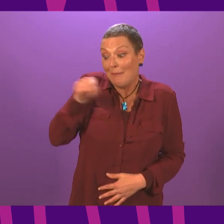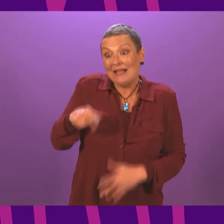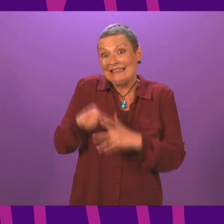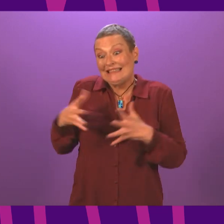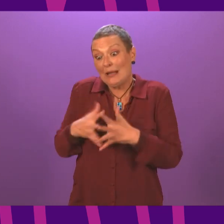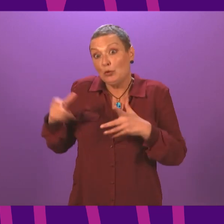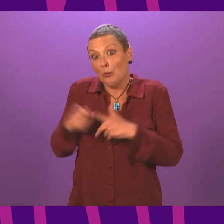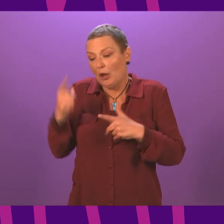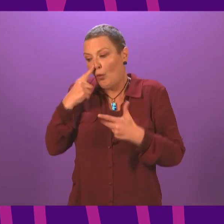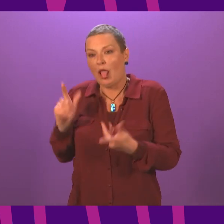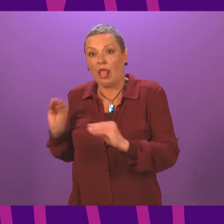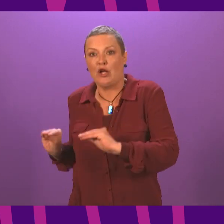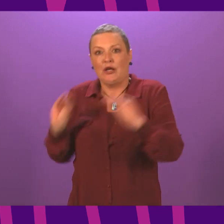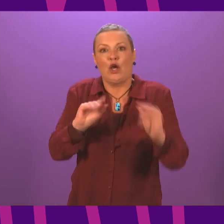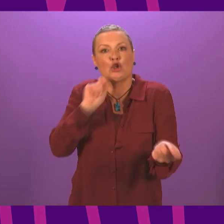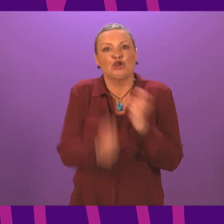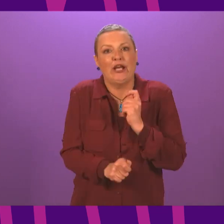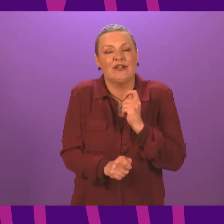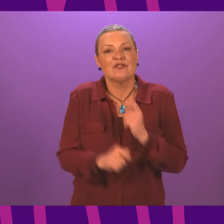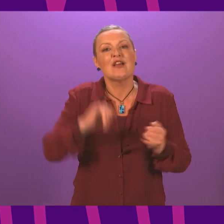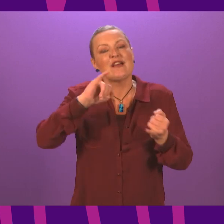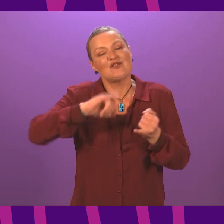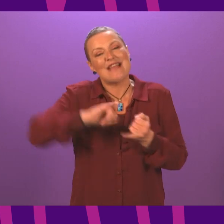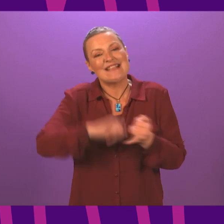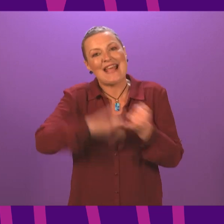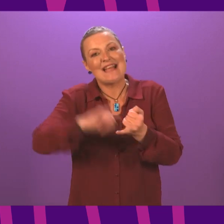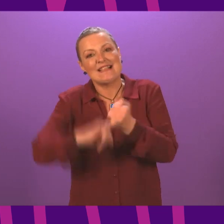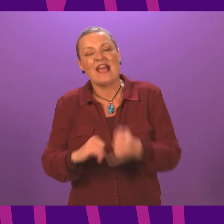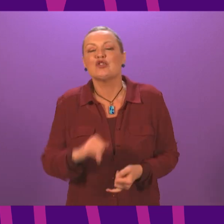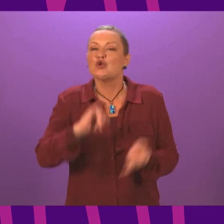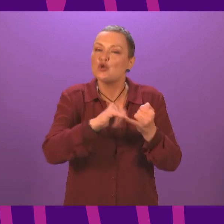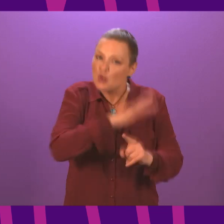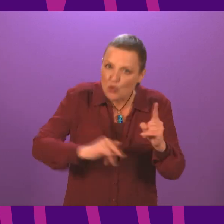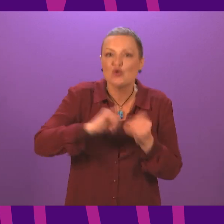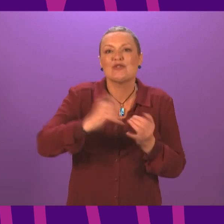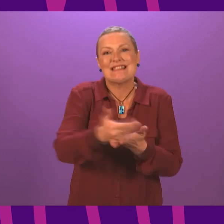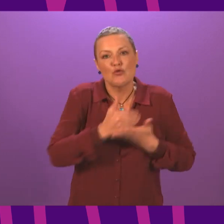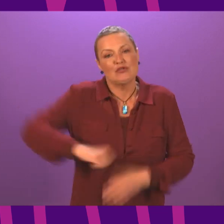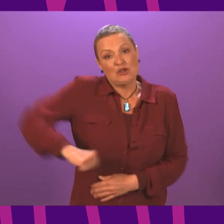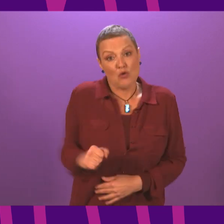Security Scotland. The following year we will replace PIP and, with UK Government co-operation,